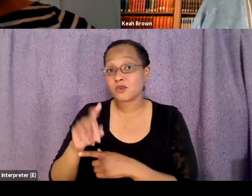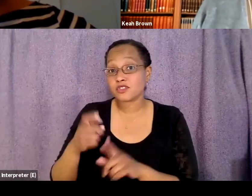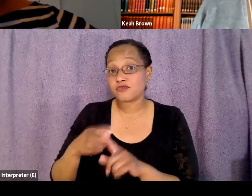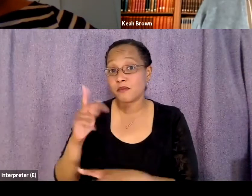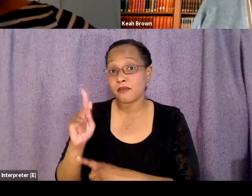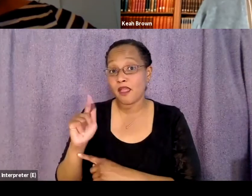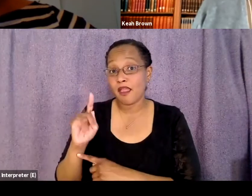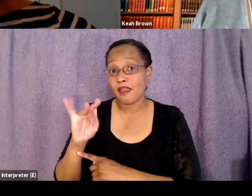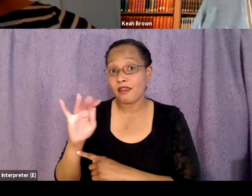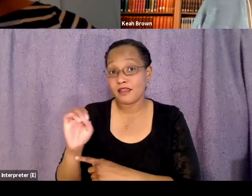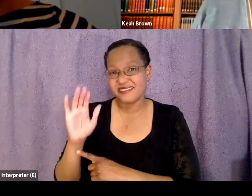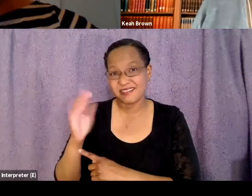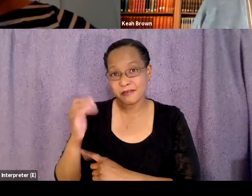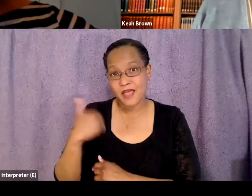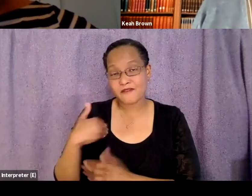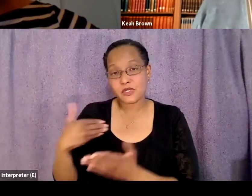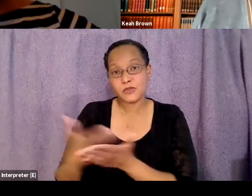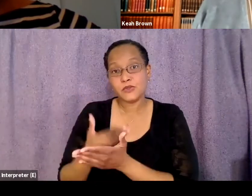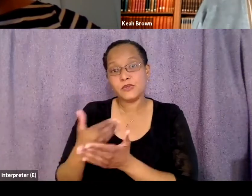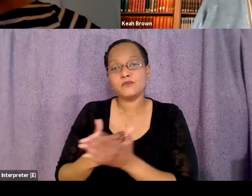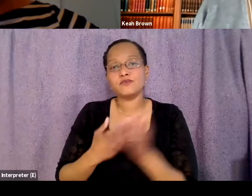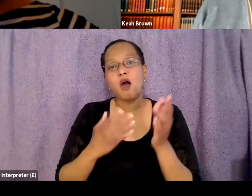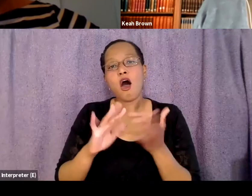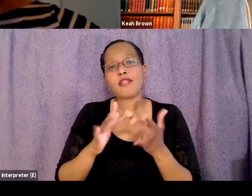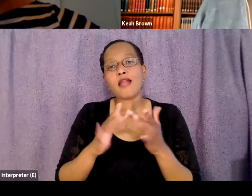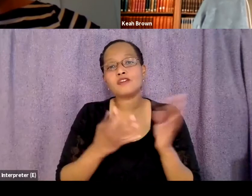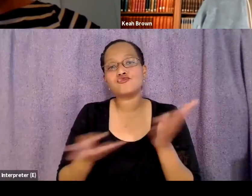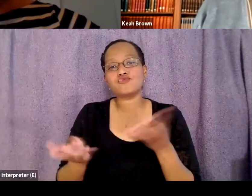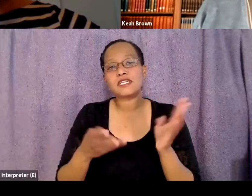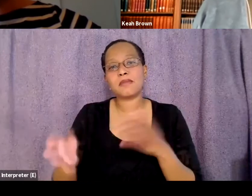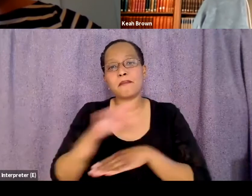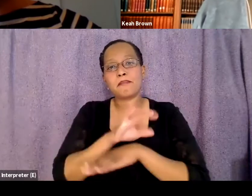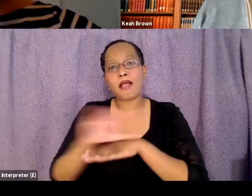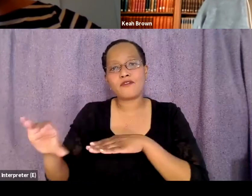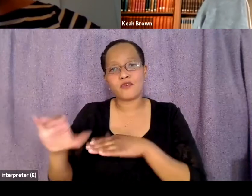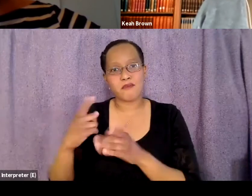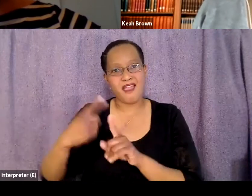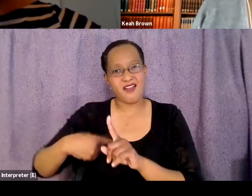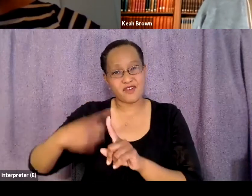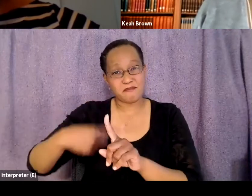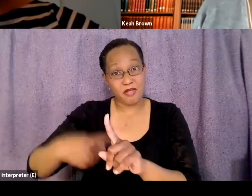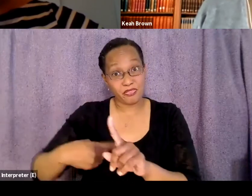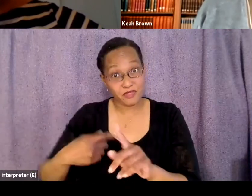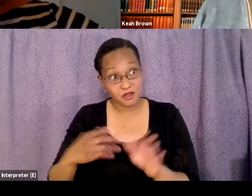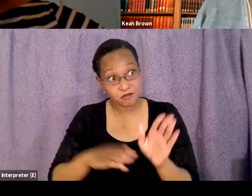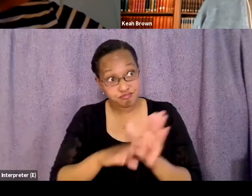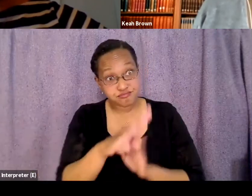streaming platform every month, how has the rise of streaming changed, for better or for worse, the landscape for representation.